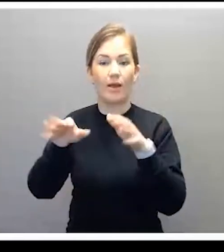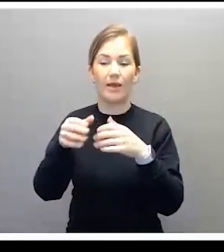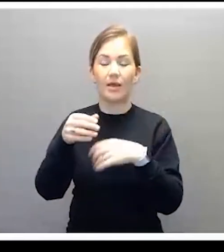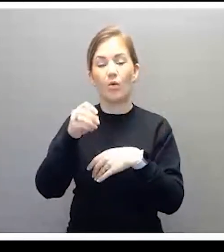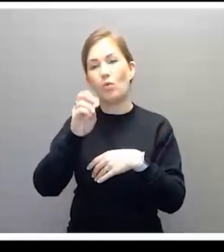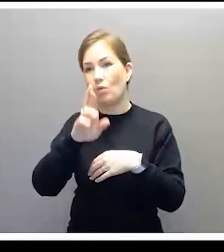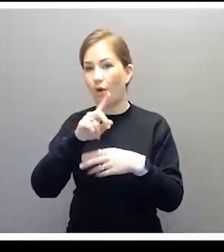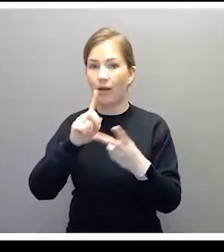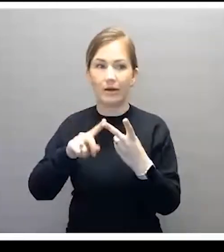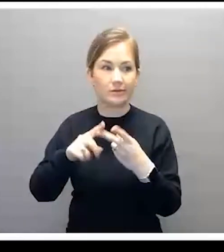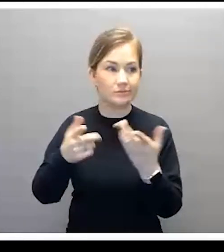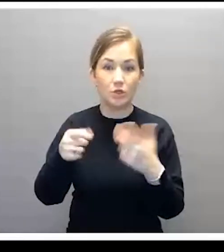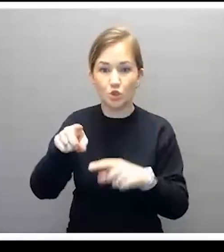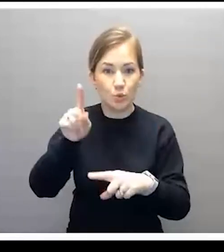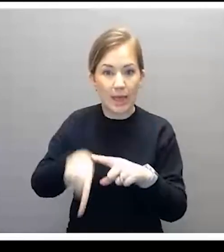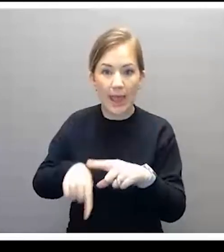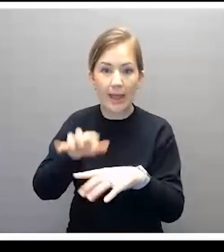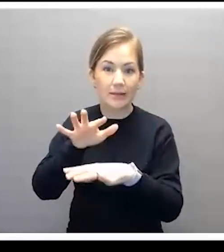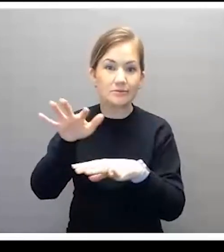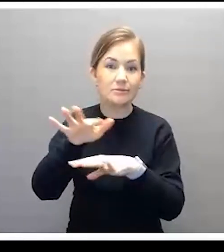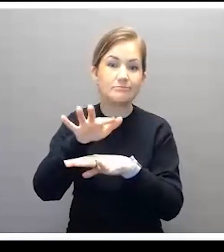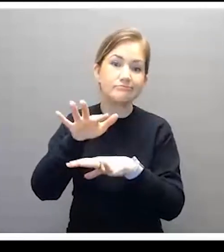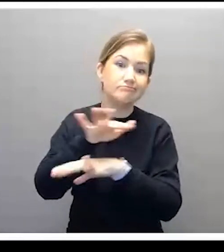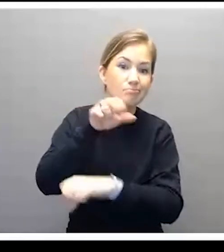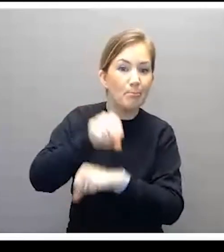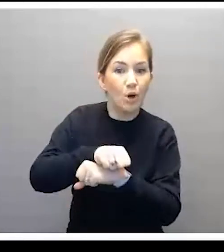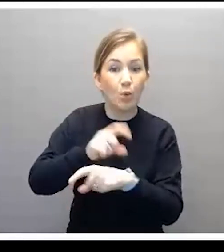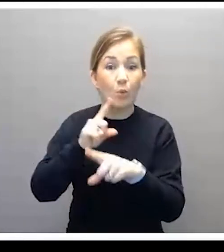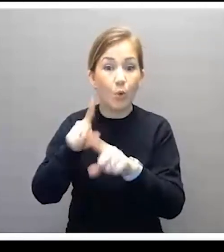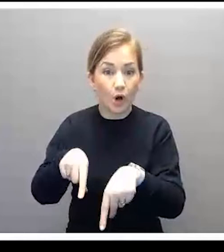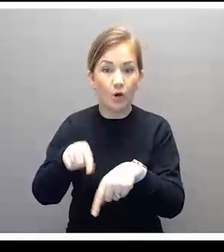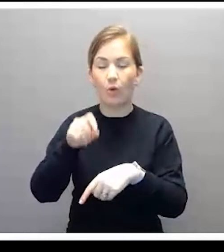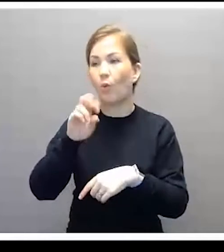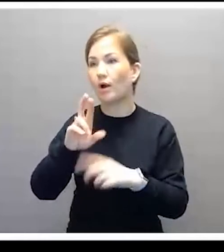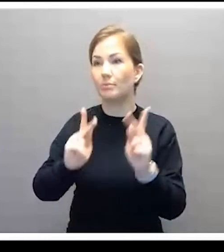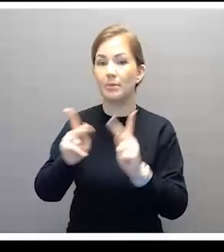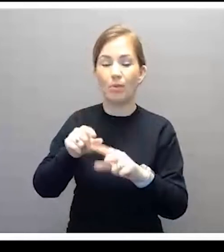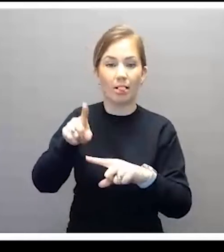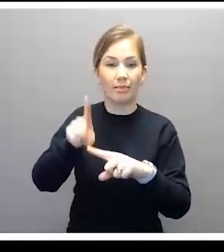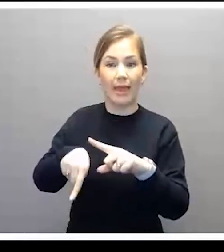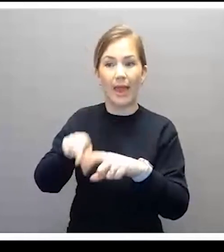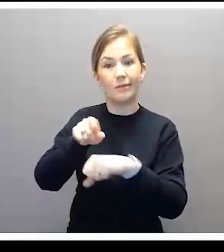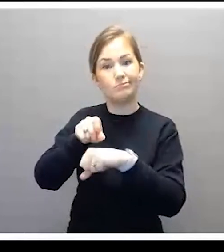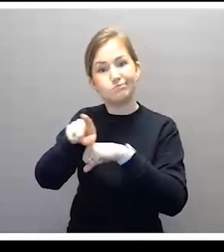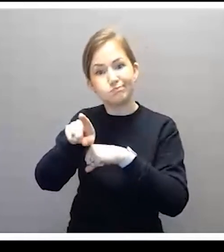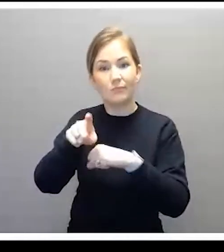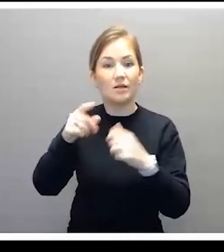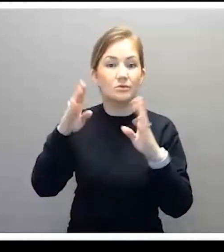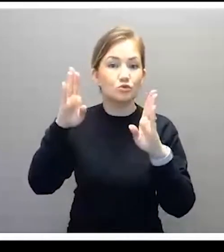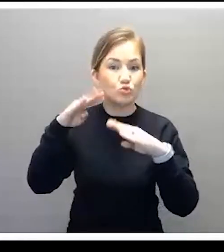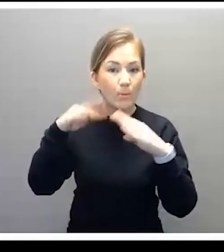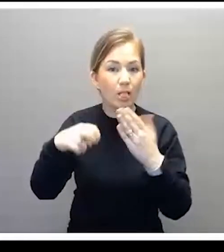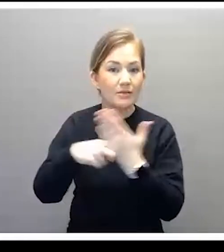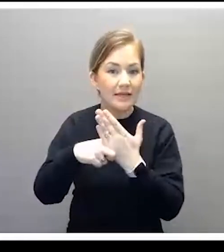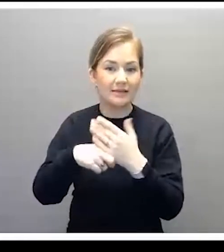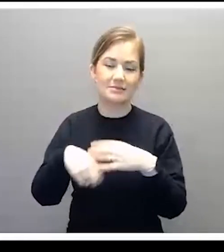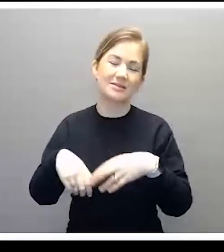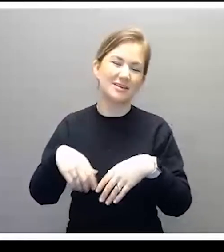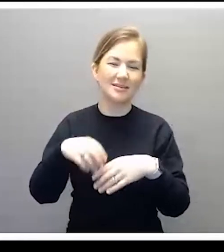You have issues where you can't book orders, you have issues where people can't cut trouble tickets, potentially, right?